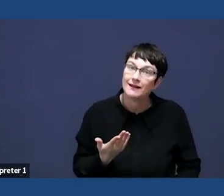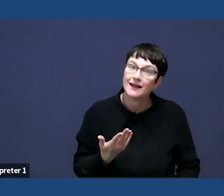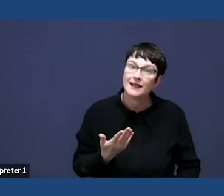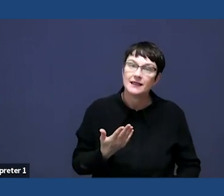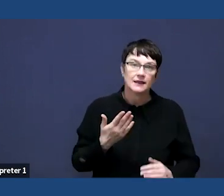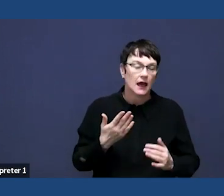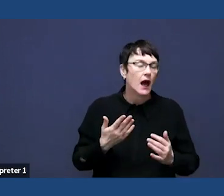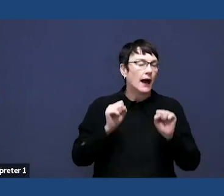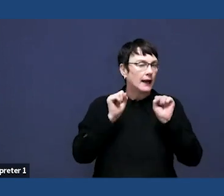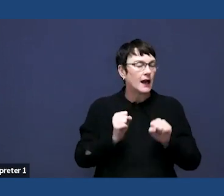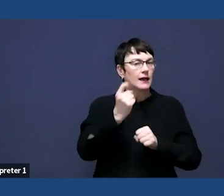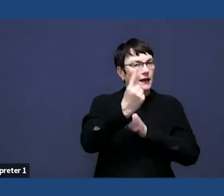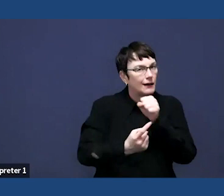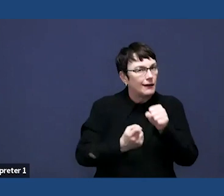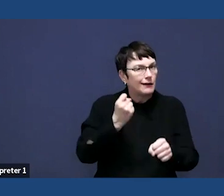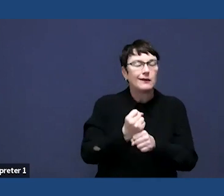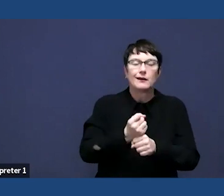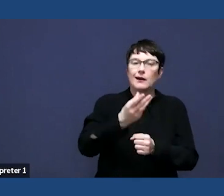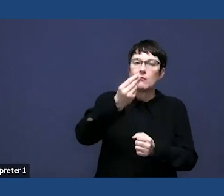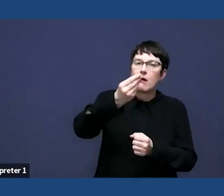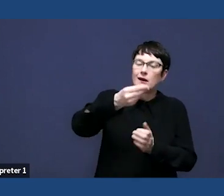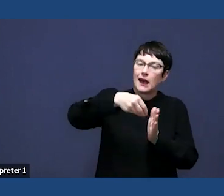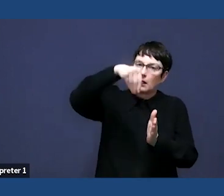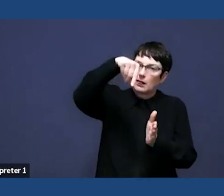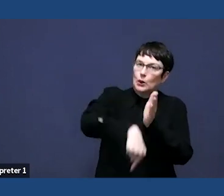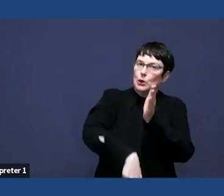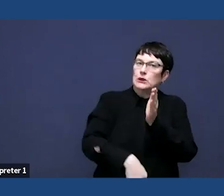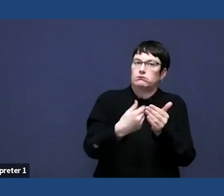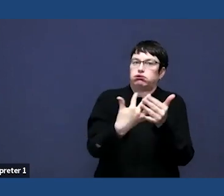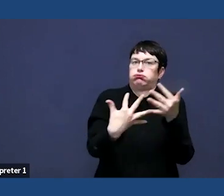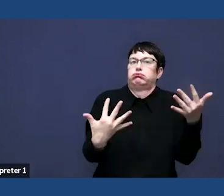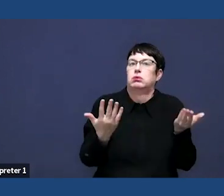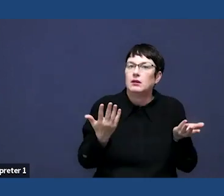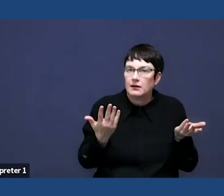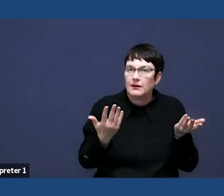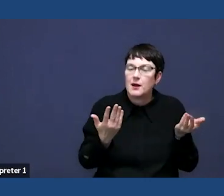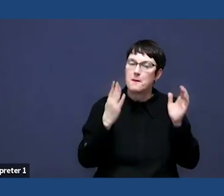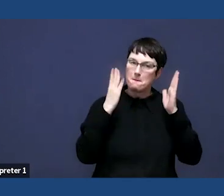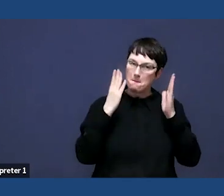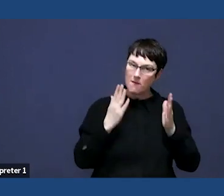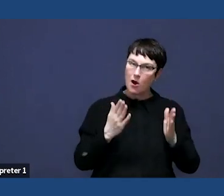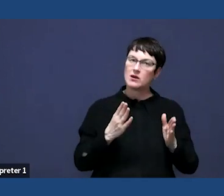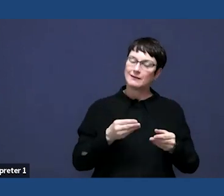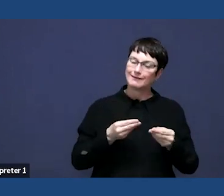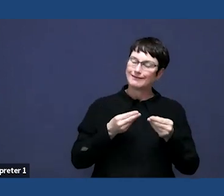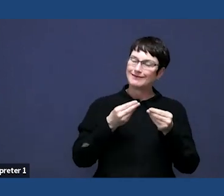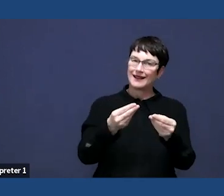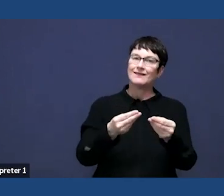And so, again, to echo the point, flexible work policies.